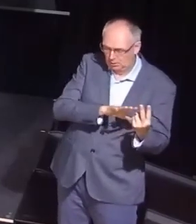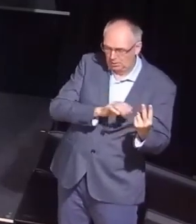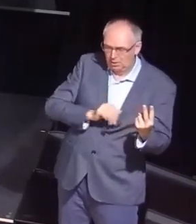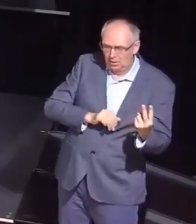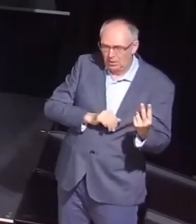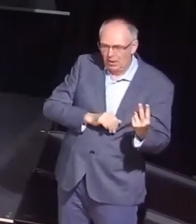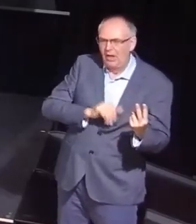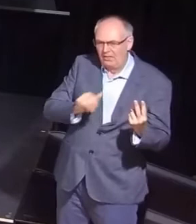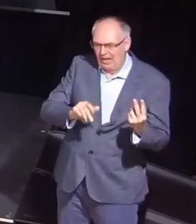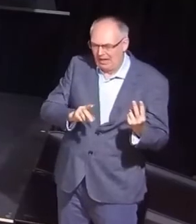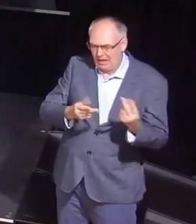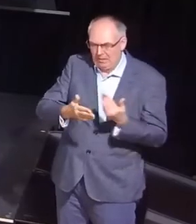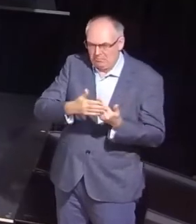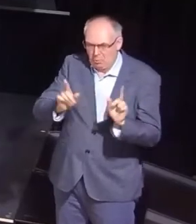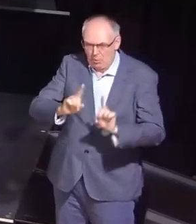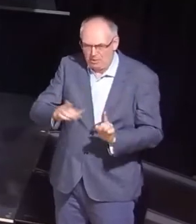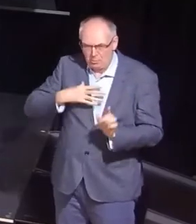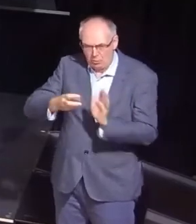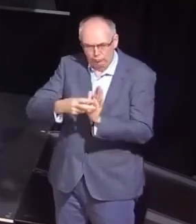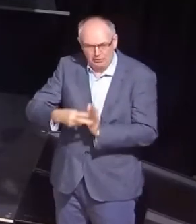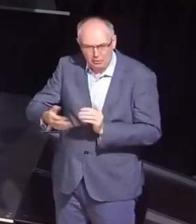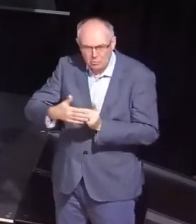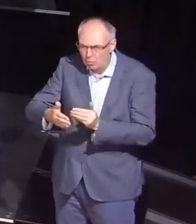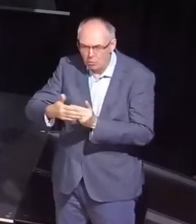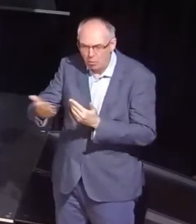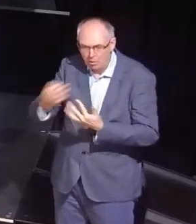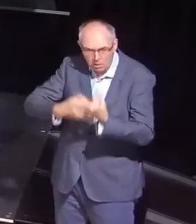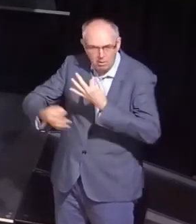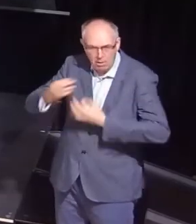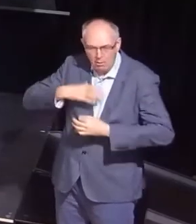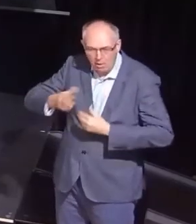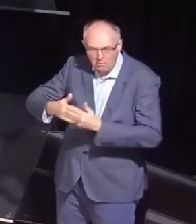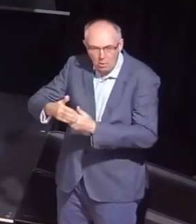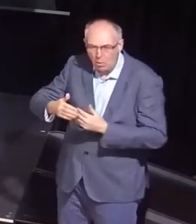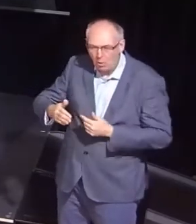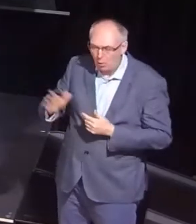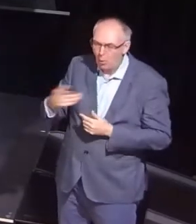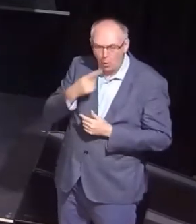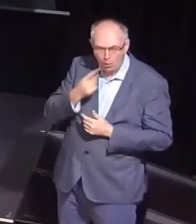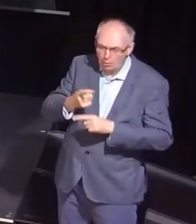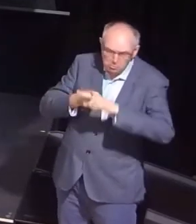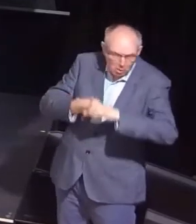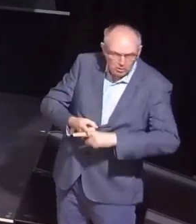..more and more people want to register. we kept getting more feedback like "this is powerful, this is important."